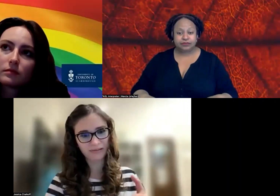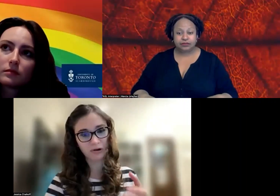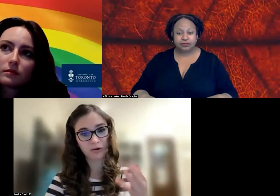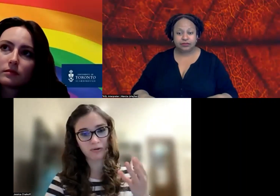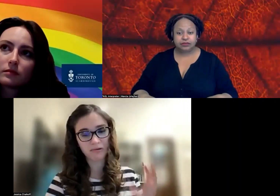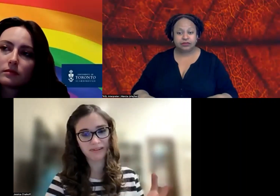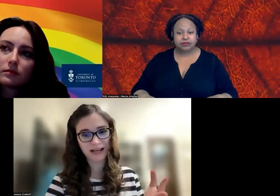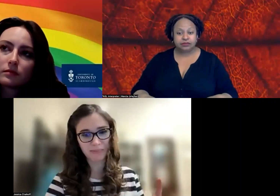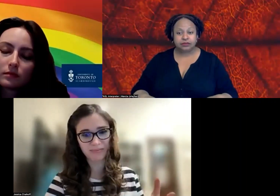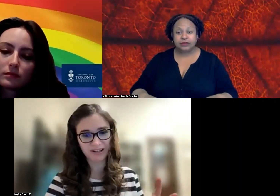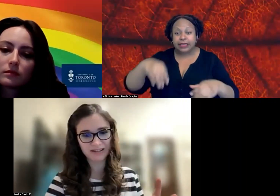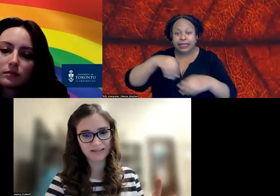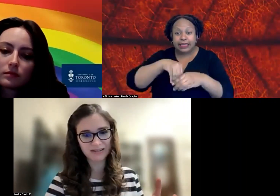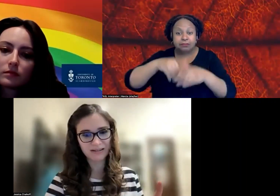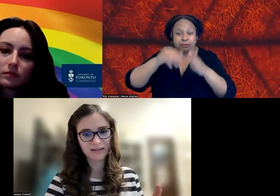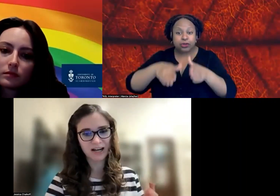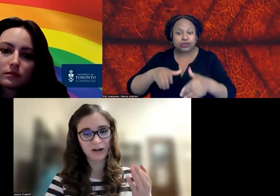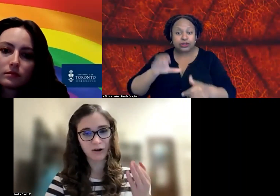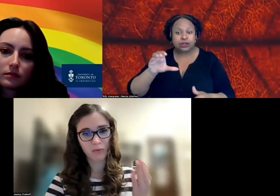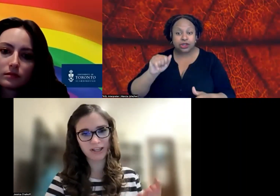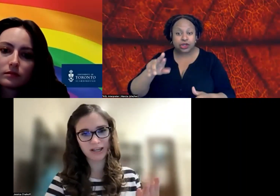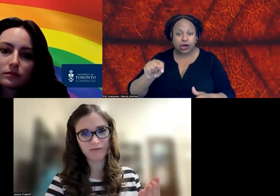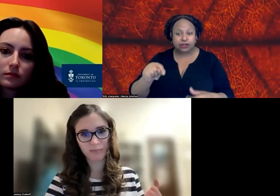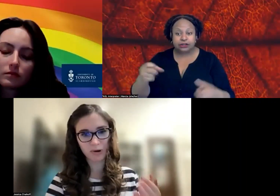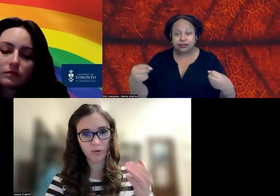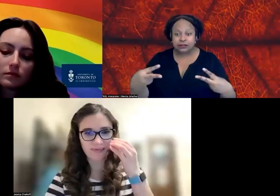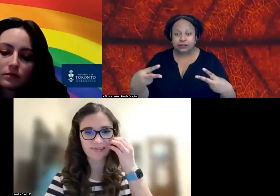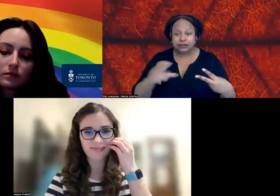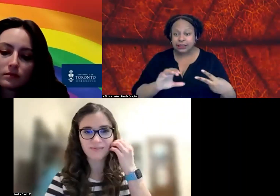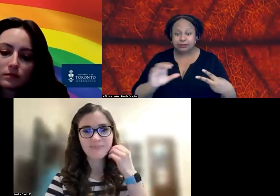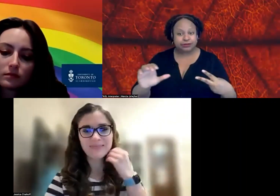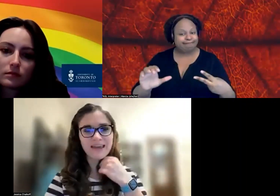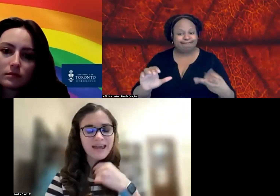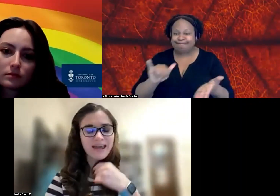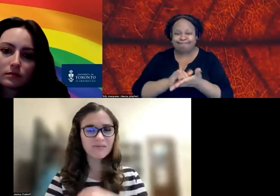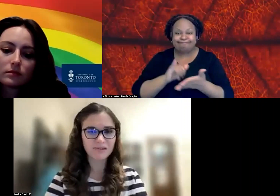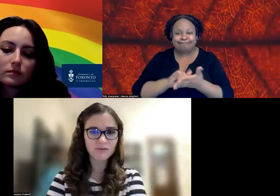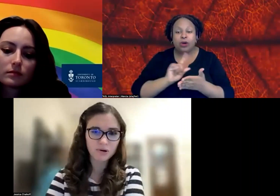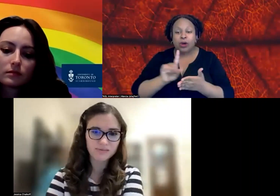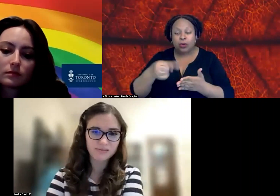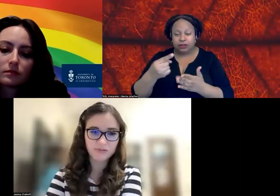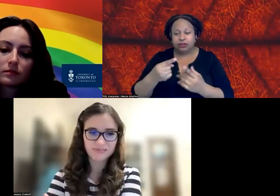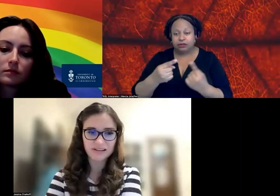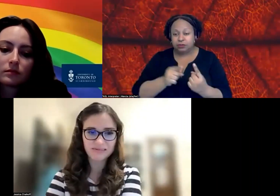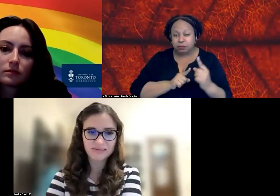So closed captioning, I can only get remotes. And it was not very sufficient.